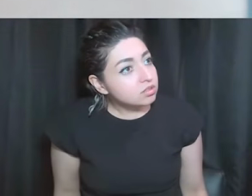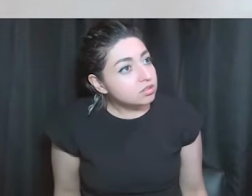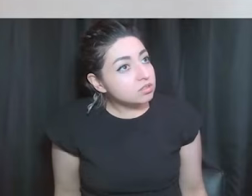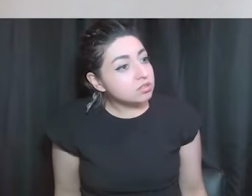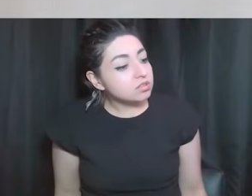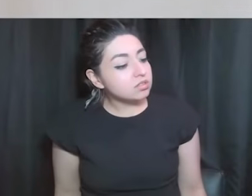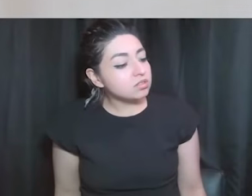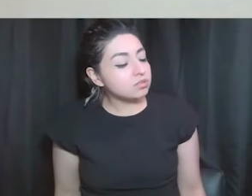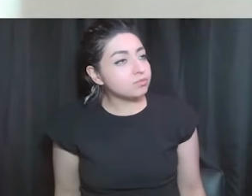Shut your fucking mouth.